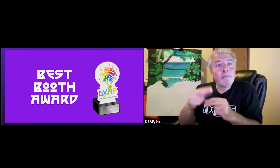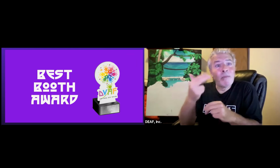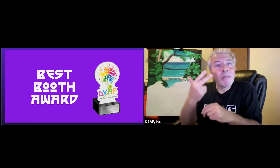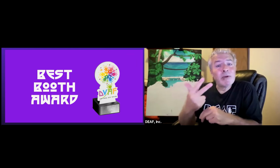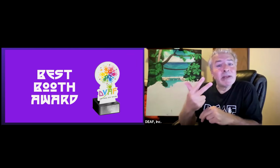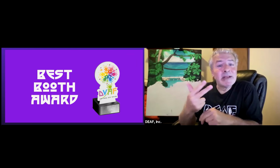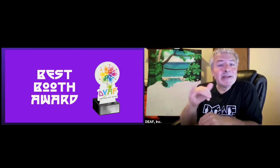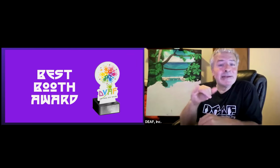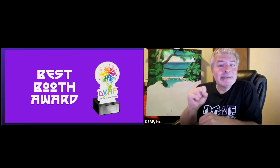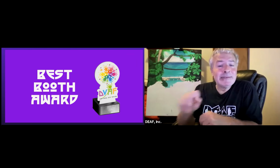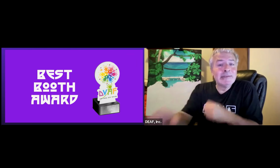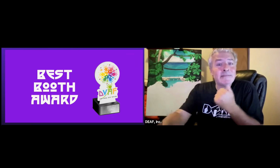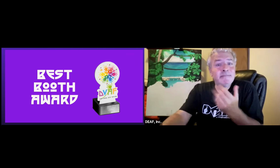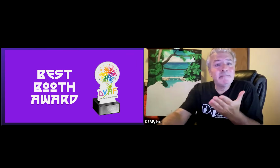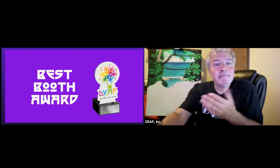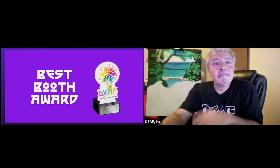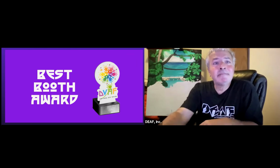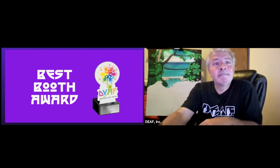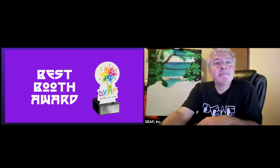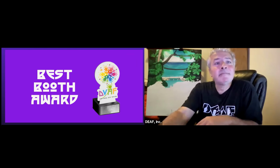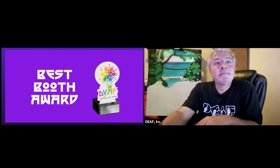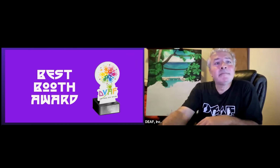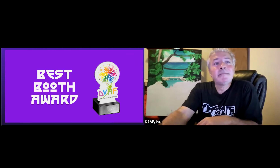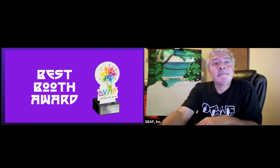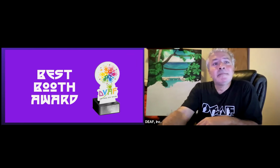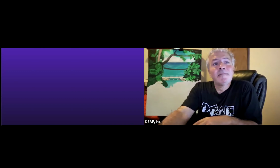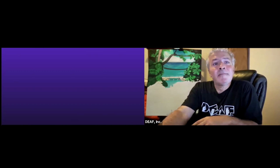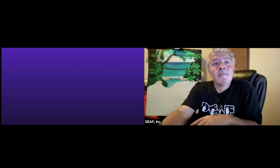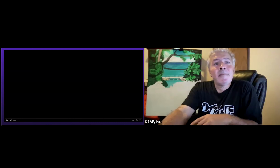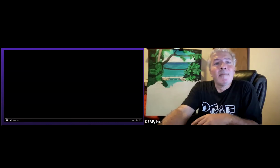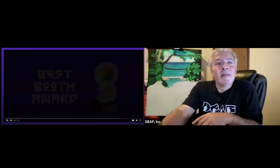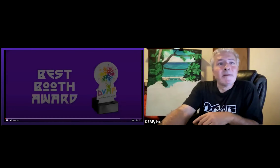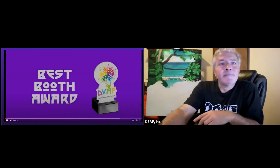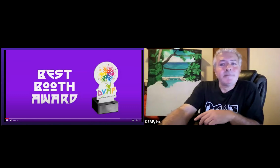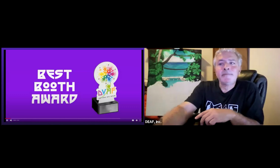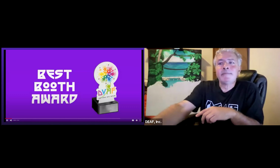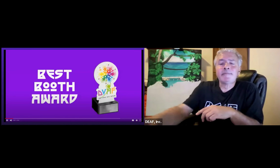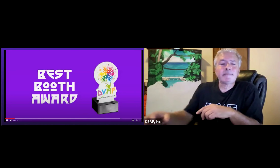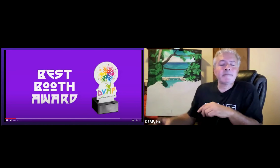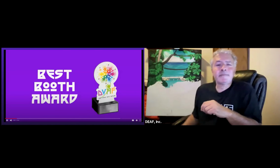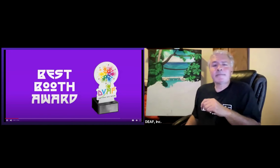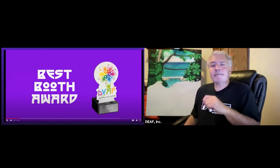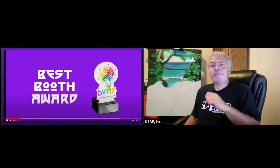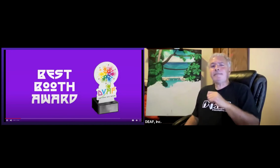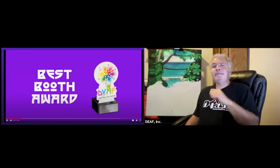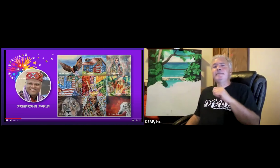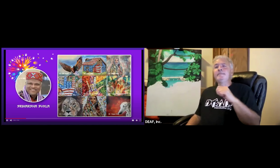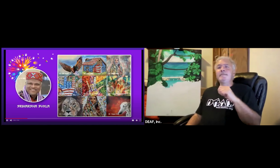We had to go down and we had to eliminate it, and move it down to the top three, and they are listed here.